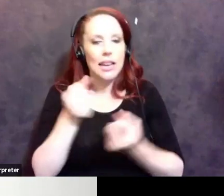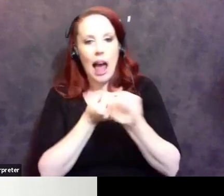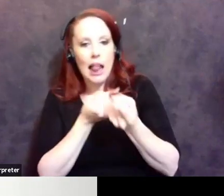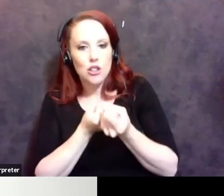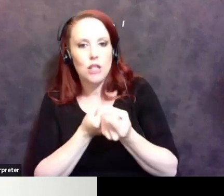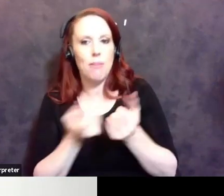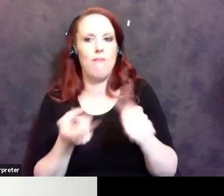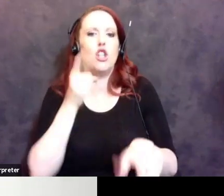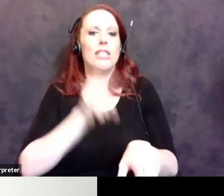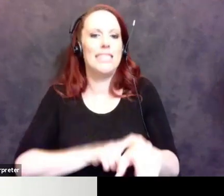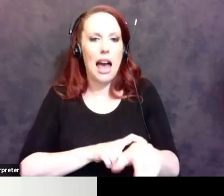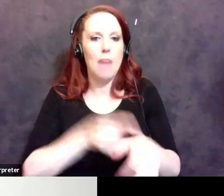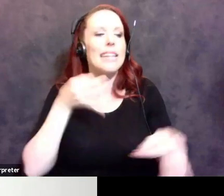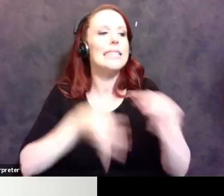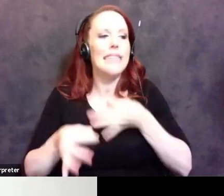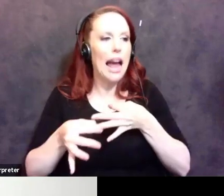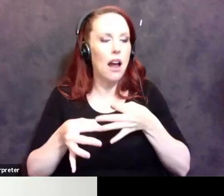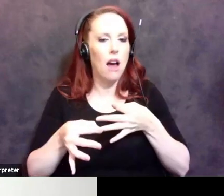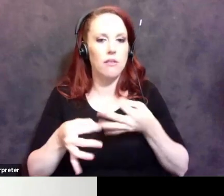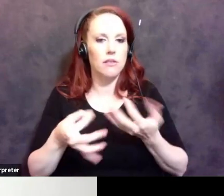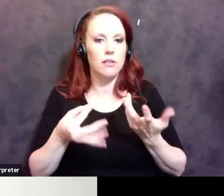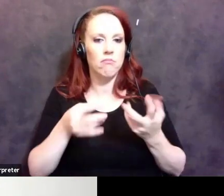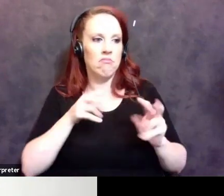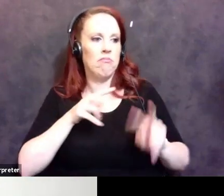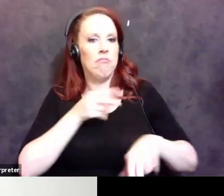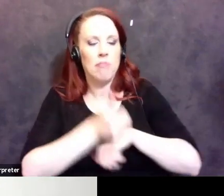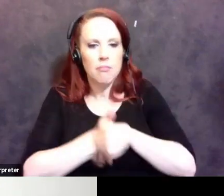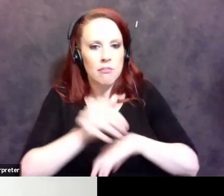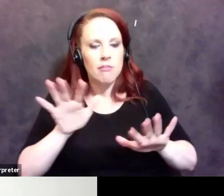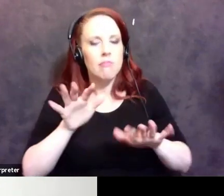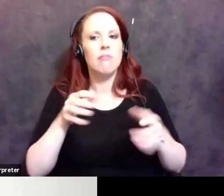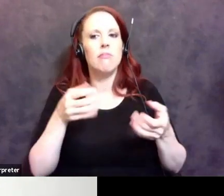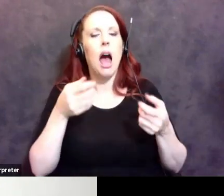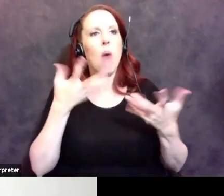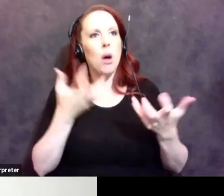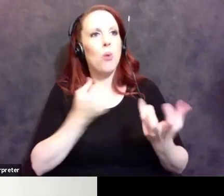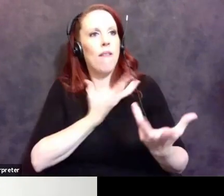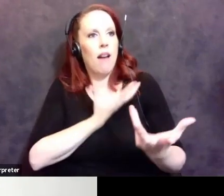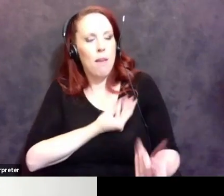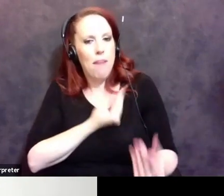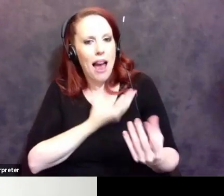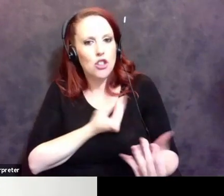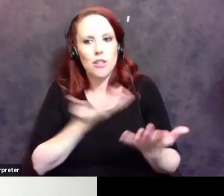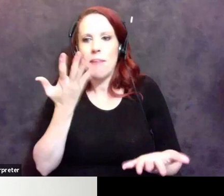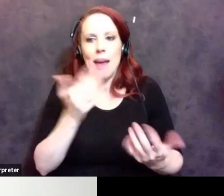I be compassionate around the fact that not everyone has been sitting in a disability